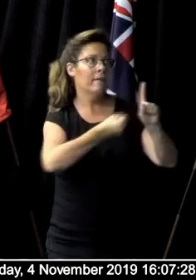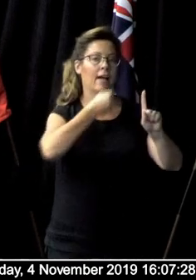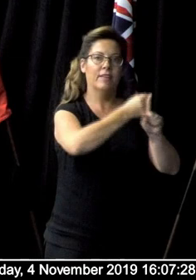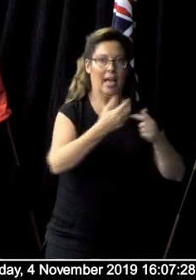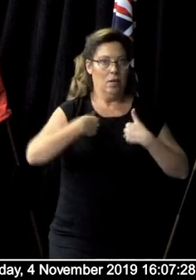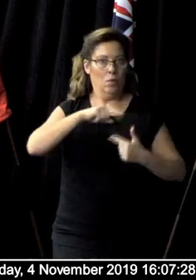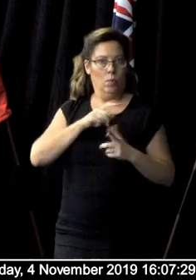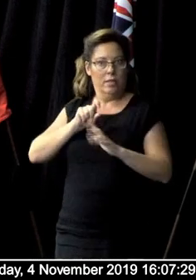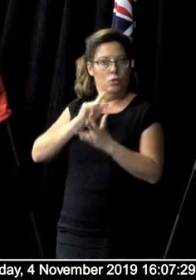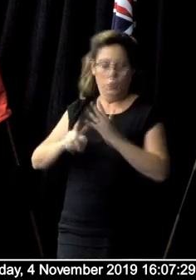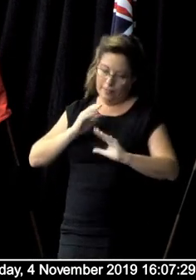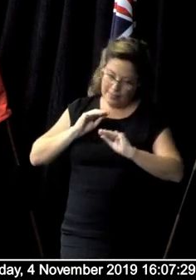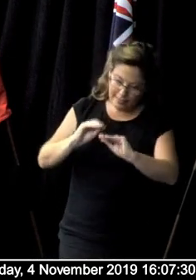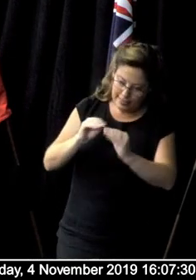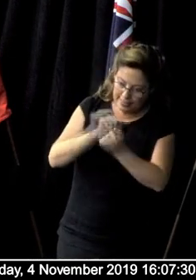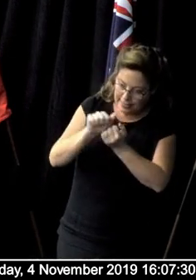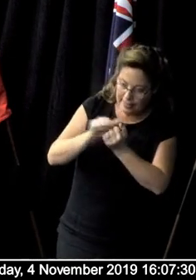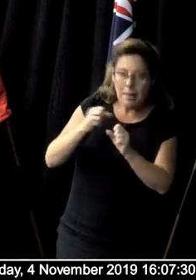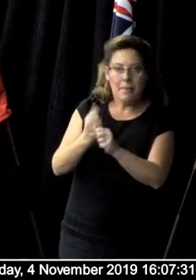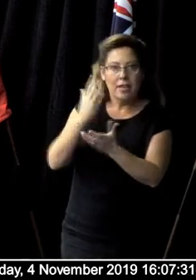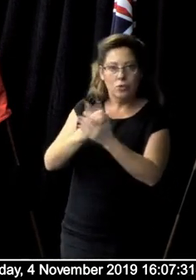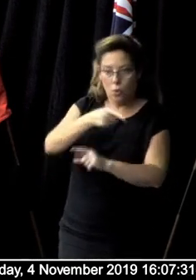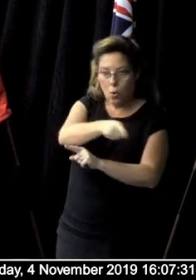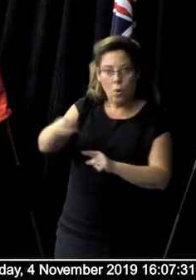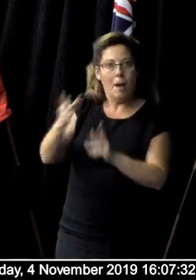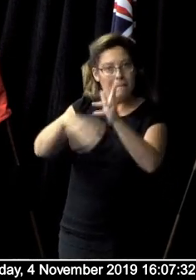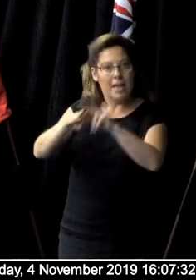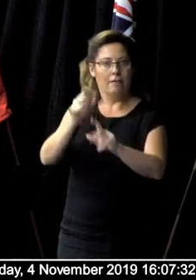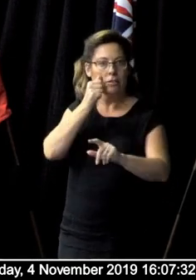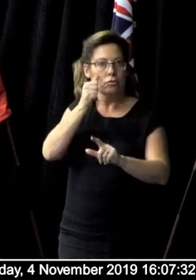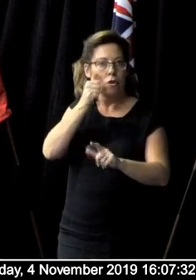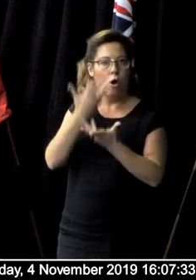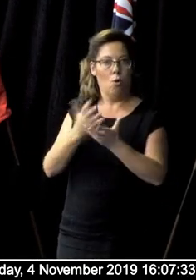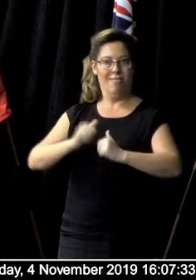It’s very important that people can speak up for themselves. Thank you.